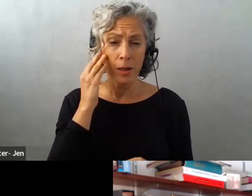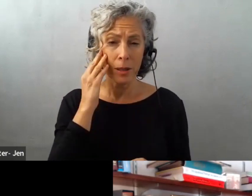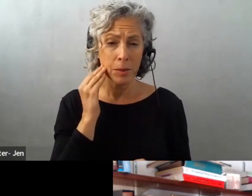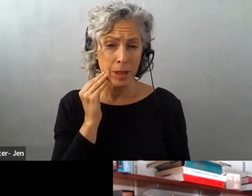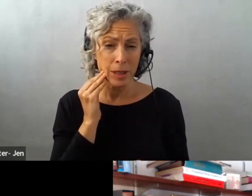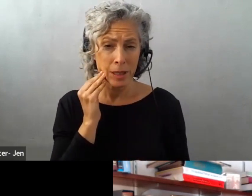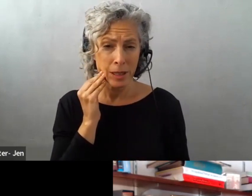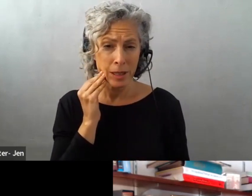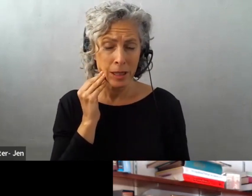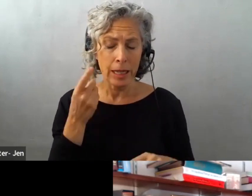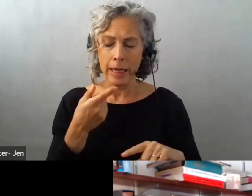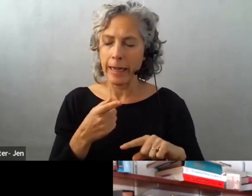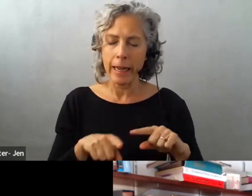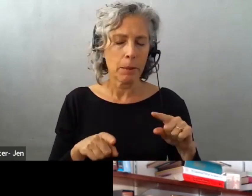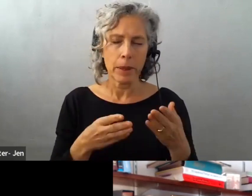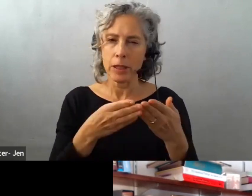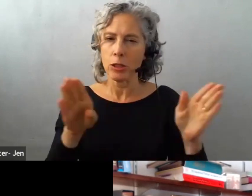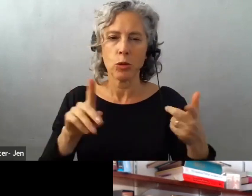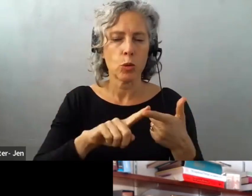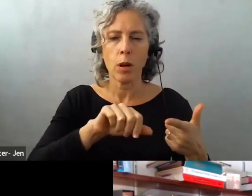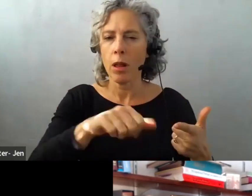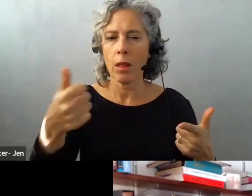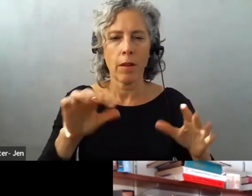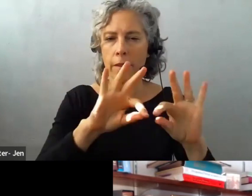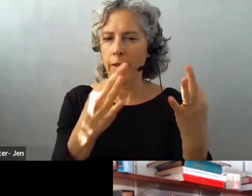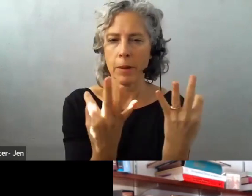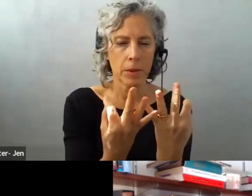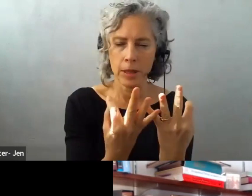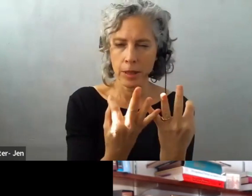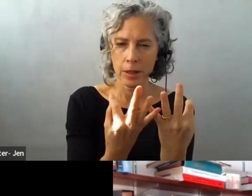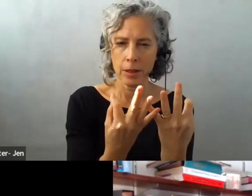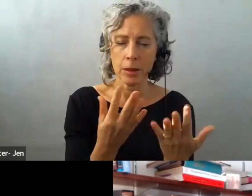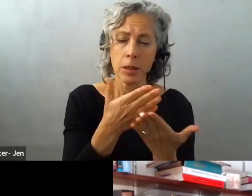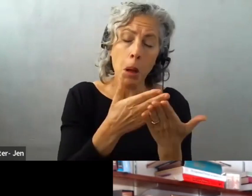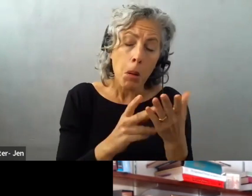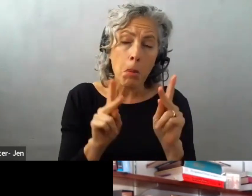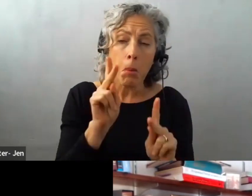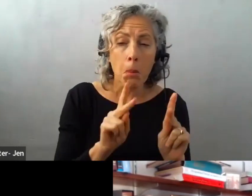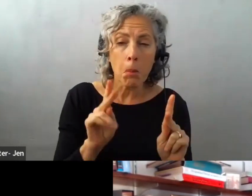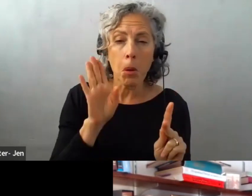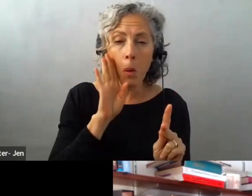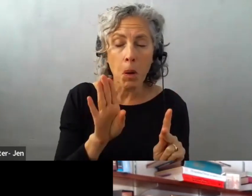can't be generalized for a lot of families, but some people may find something similar in it.